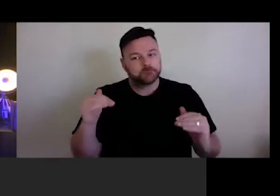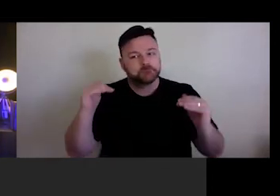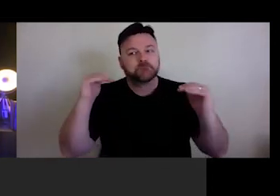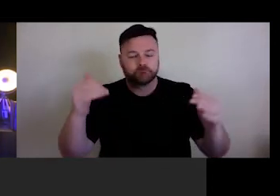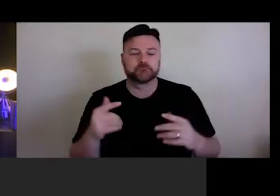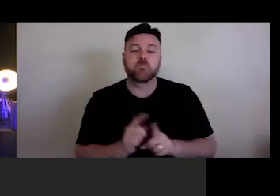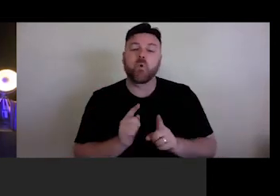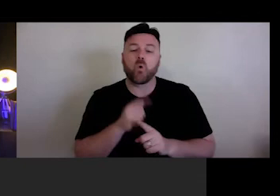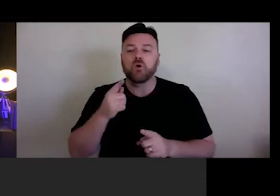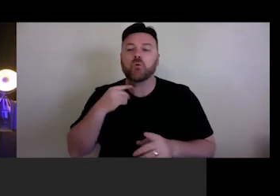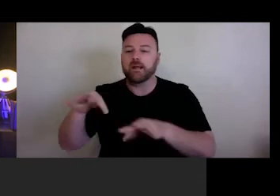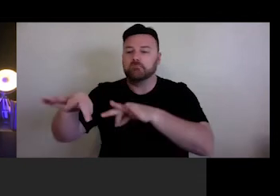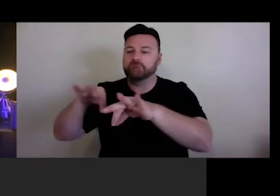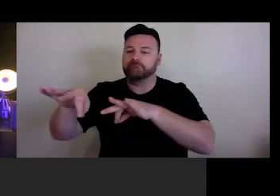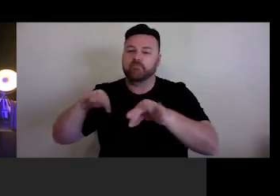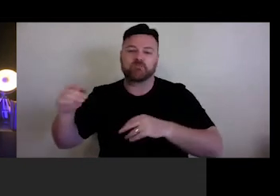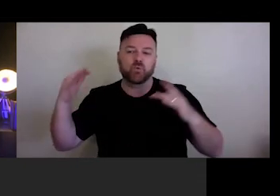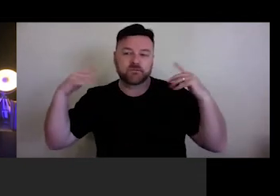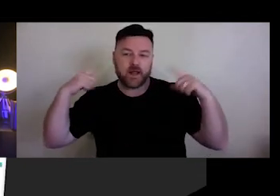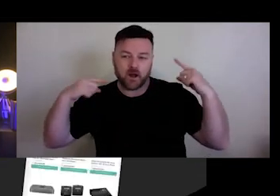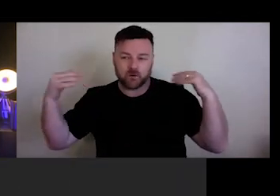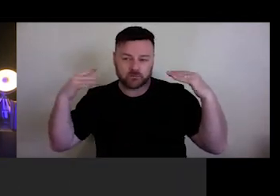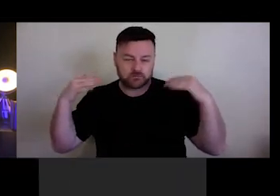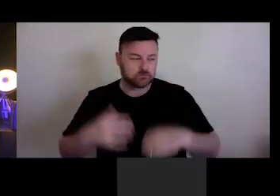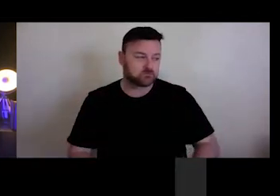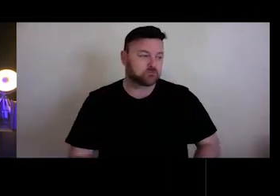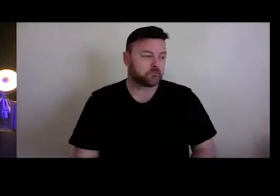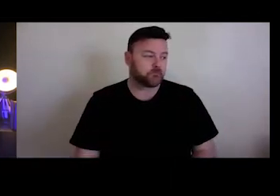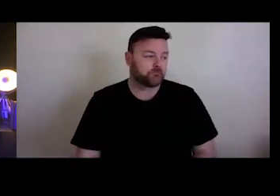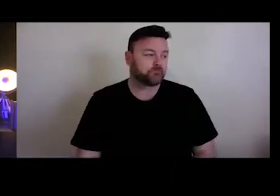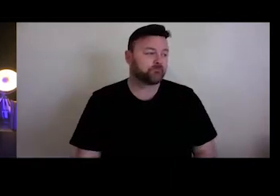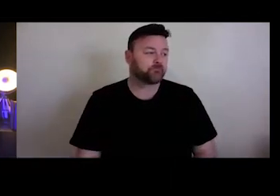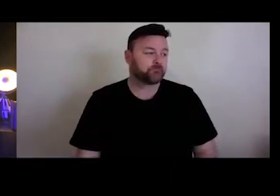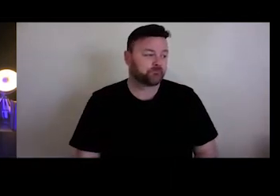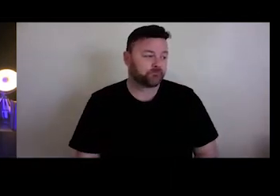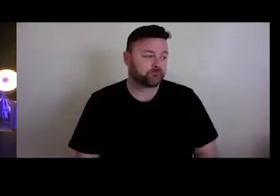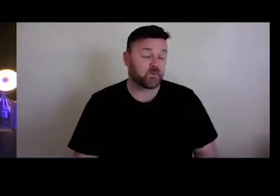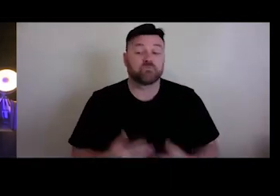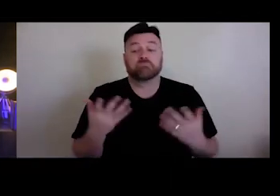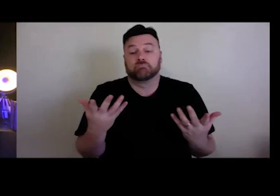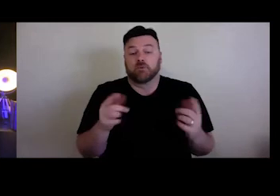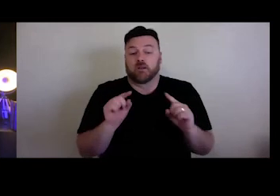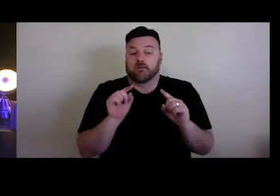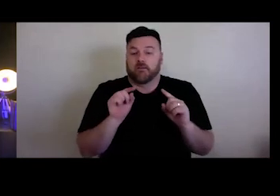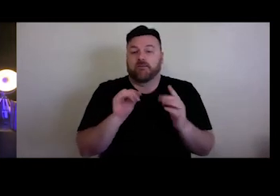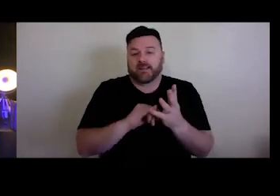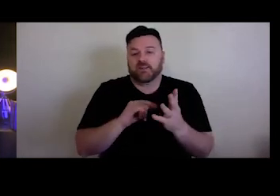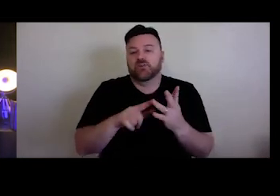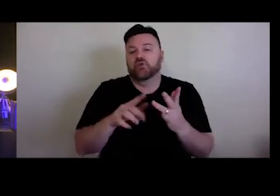some kind of controller in there as well as you can see. Back to basically the software progression. Again, this isn't a